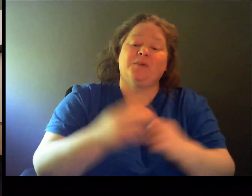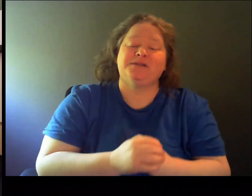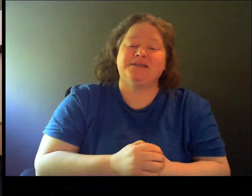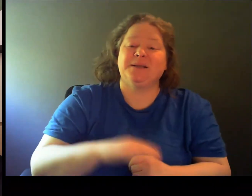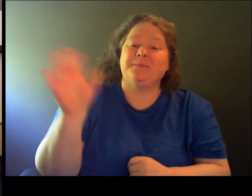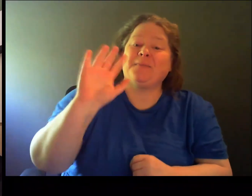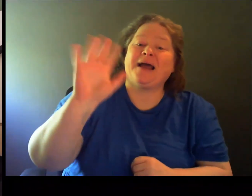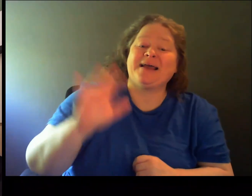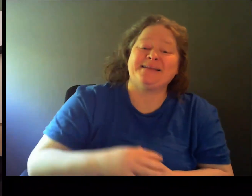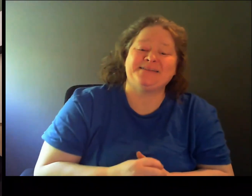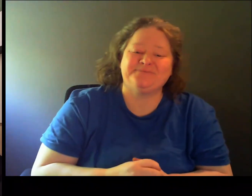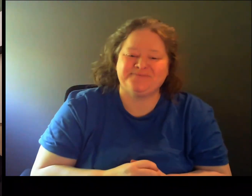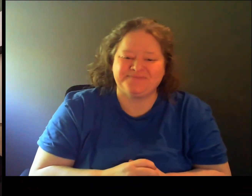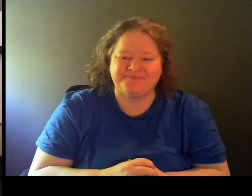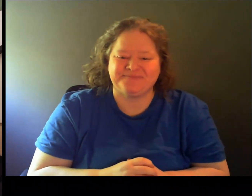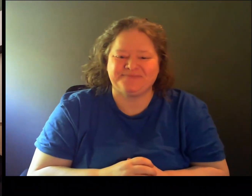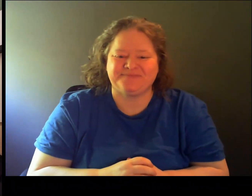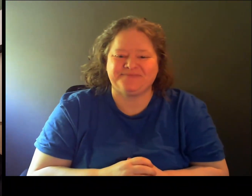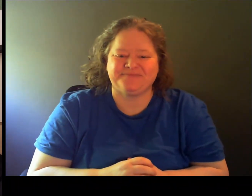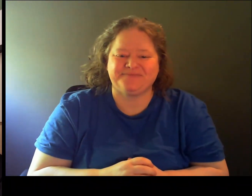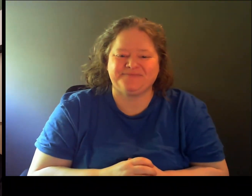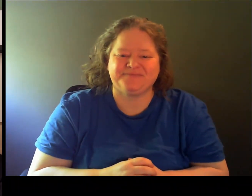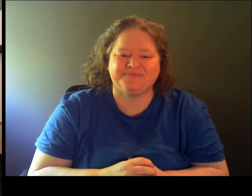Okay, thank you everybody, bye!